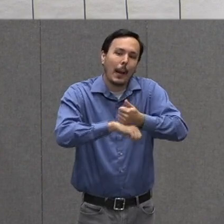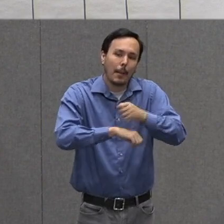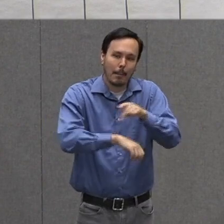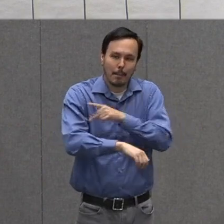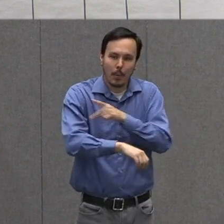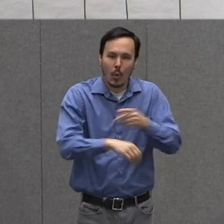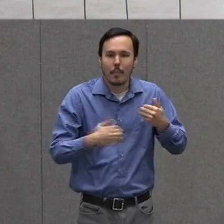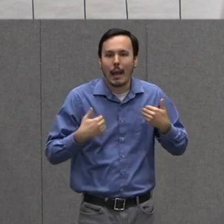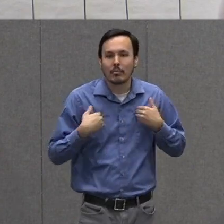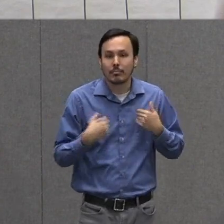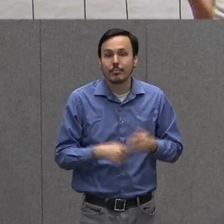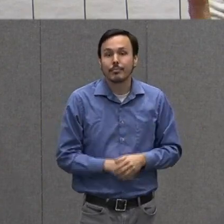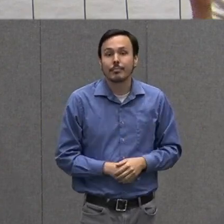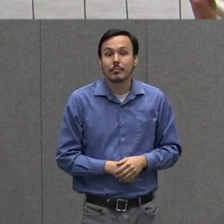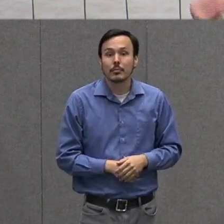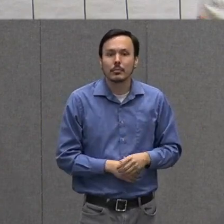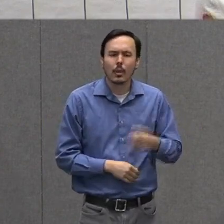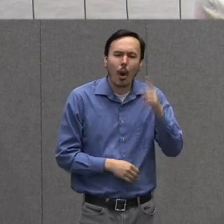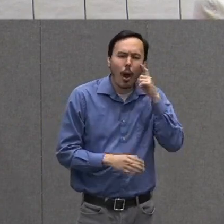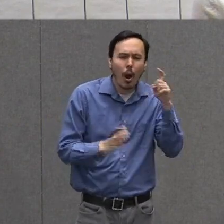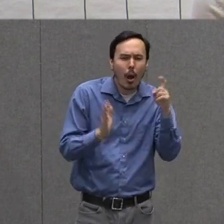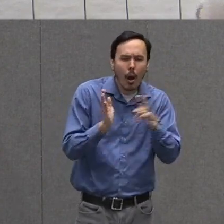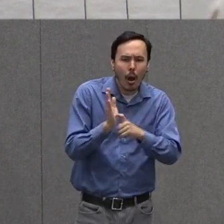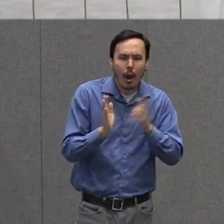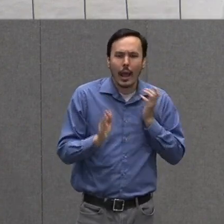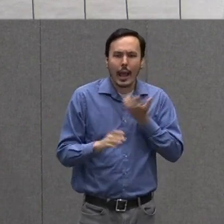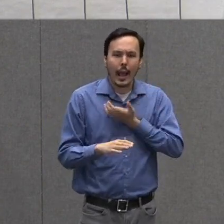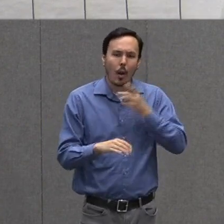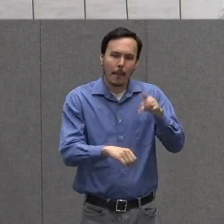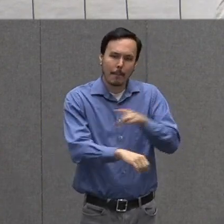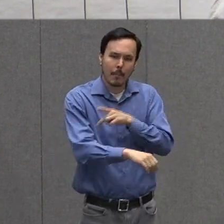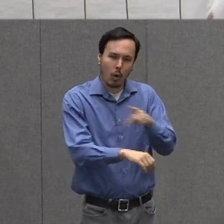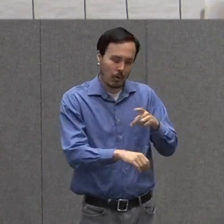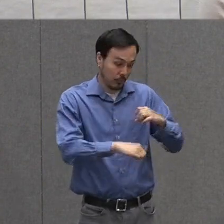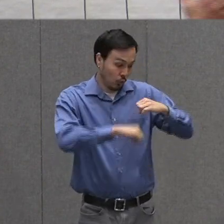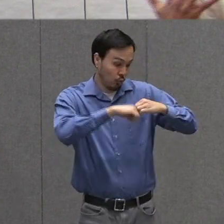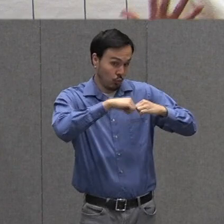In our poem, our structure shows us